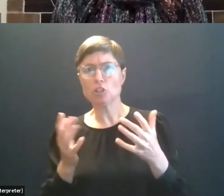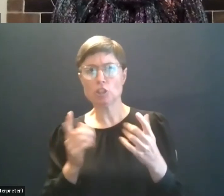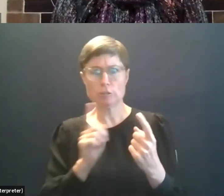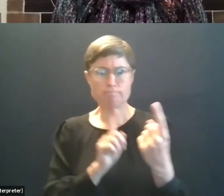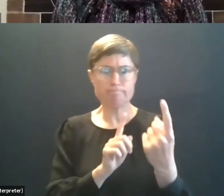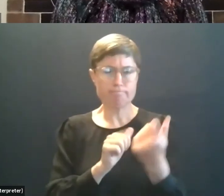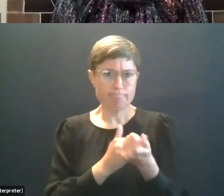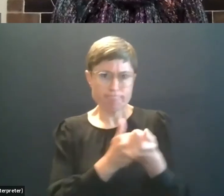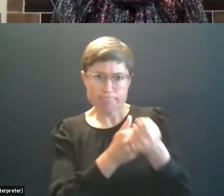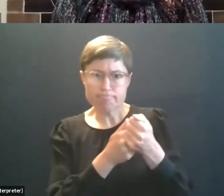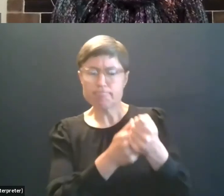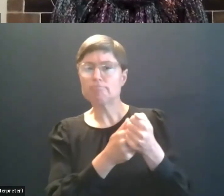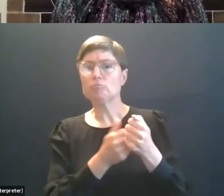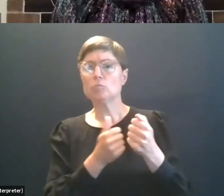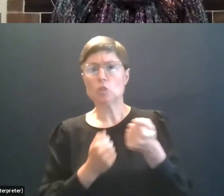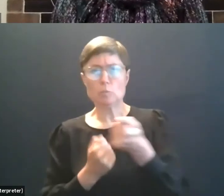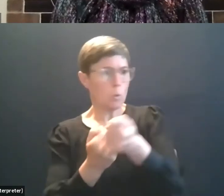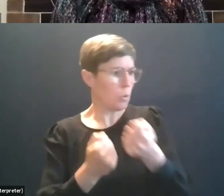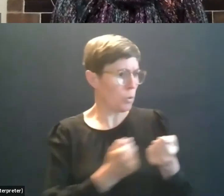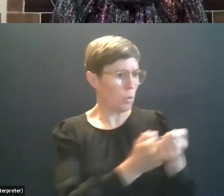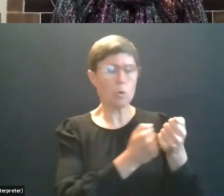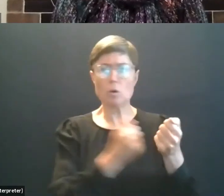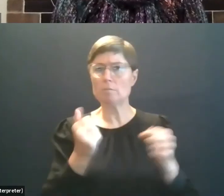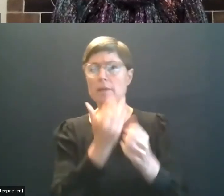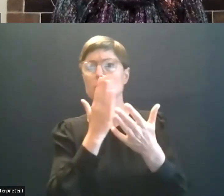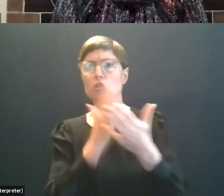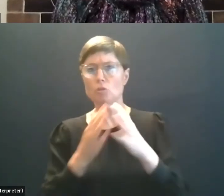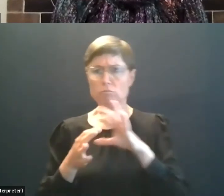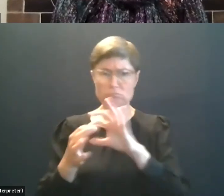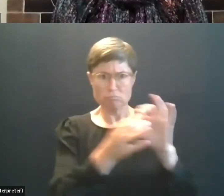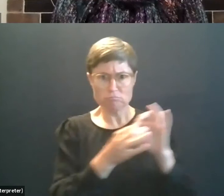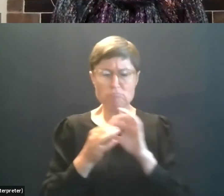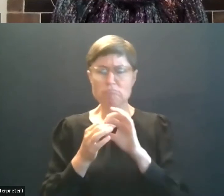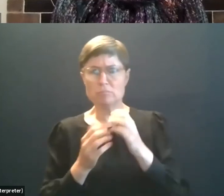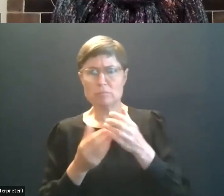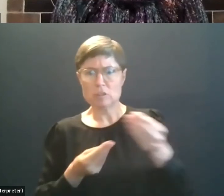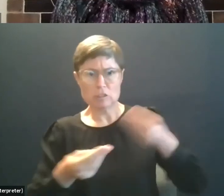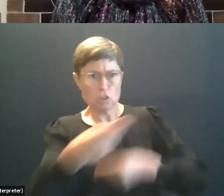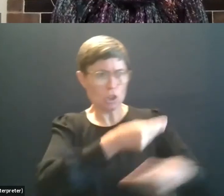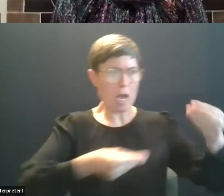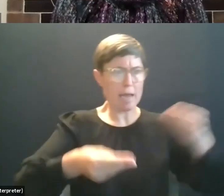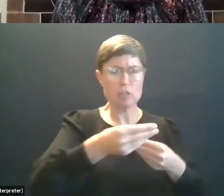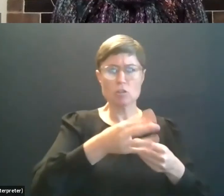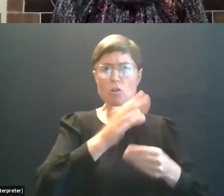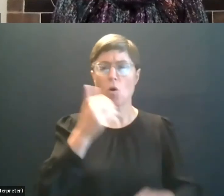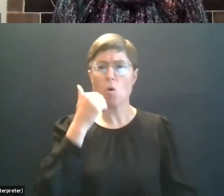as reciprocity, reciprocal exchange, so it doesn't put all the burden back on the individual